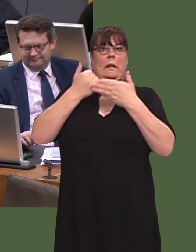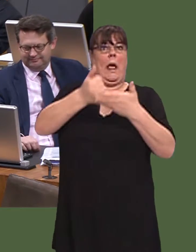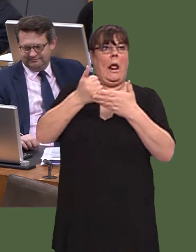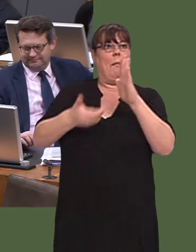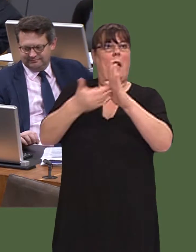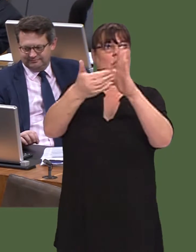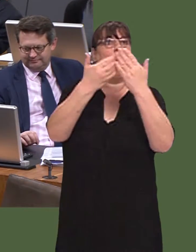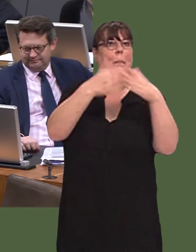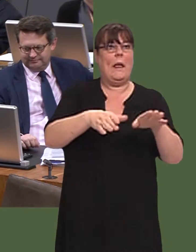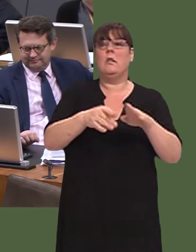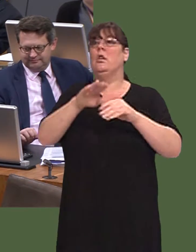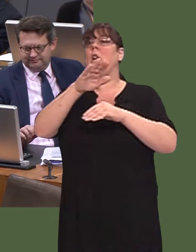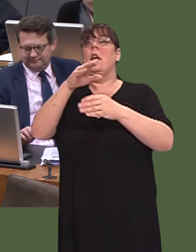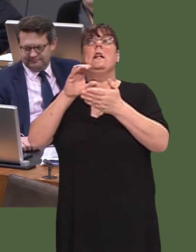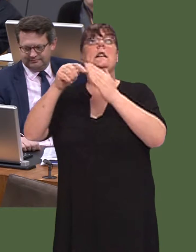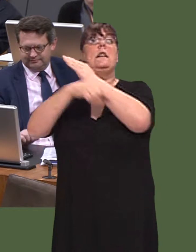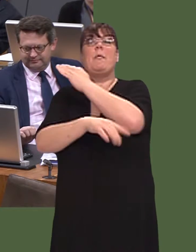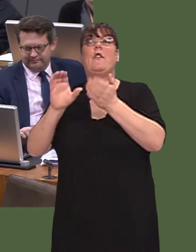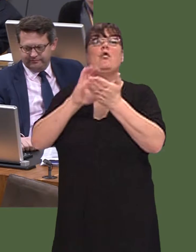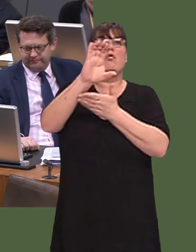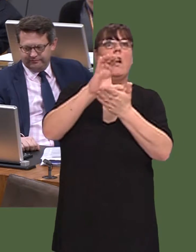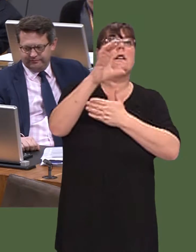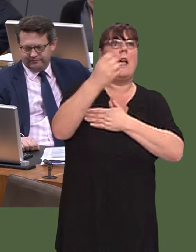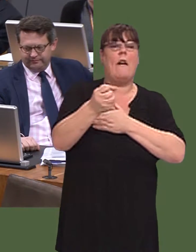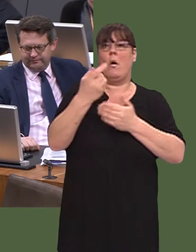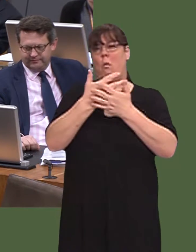have seen the pupil deprivation grant; we wouldnít have seen the money that we have